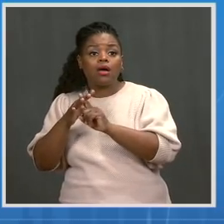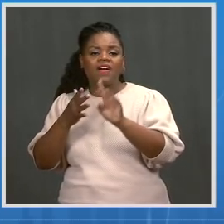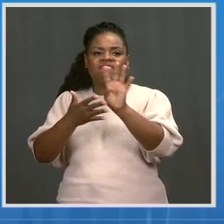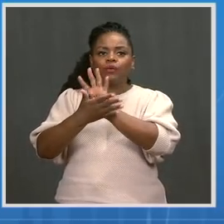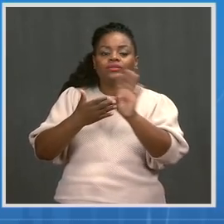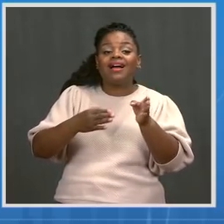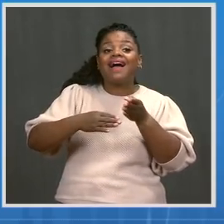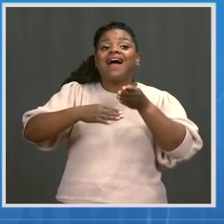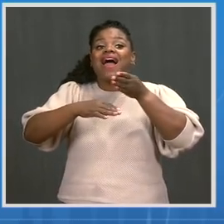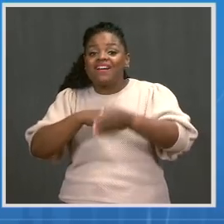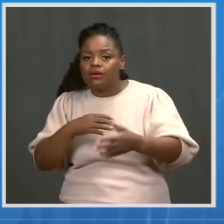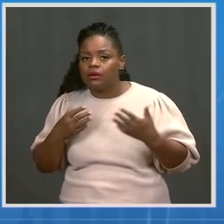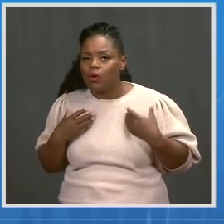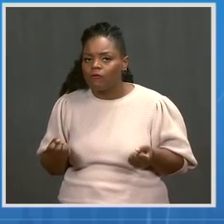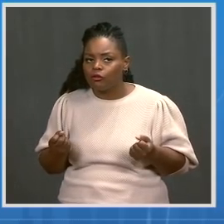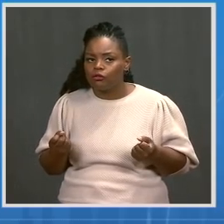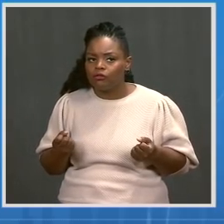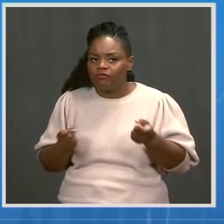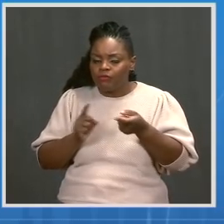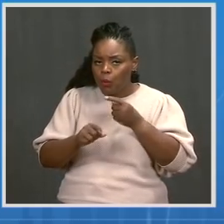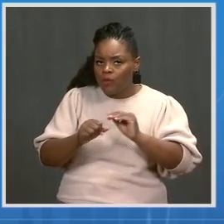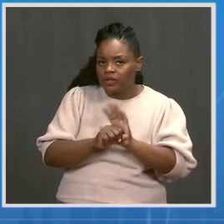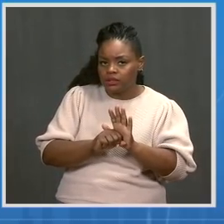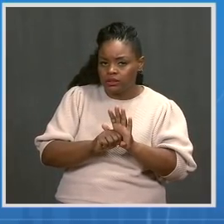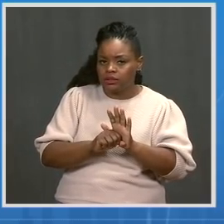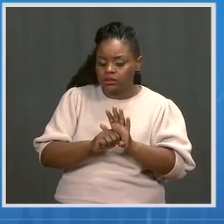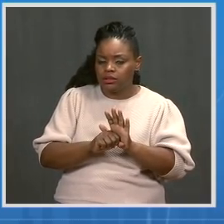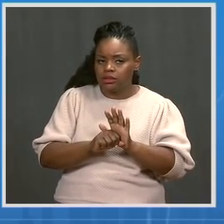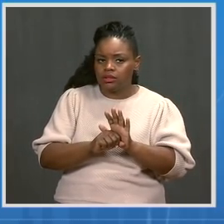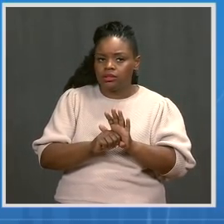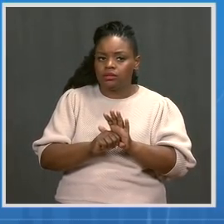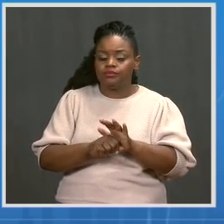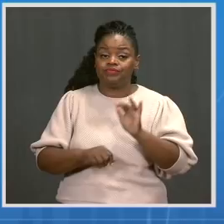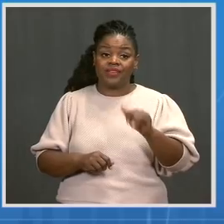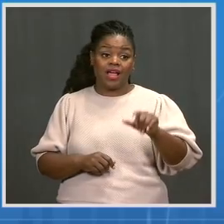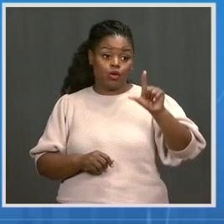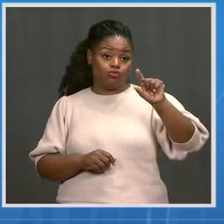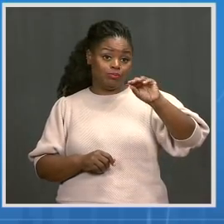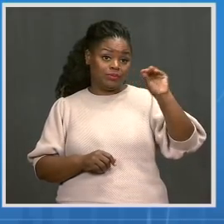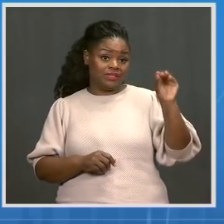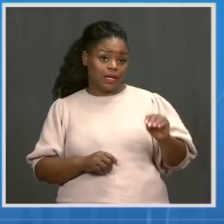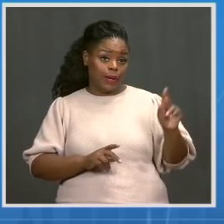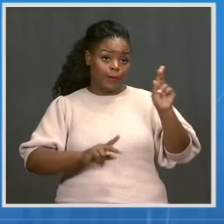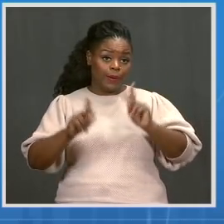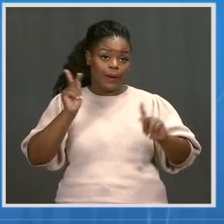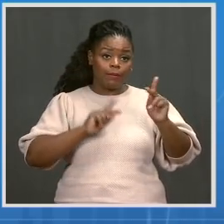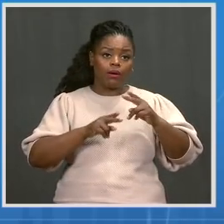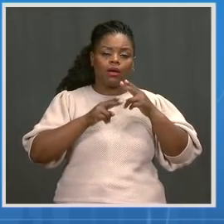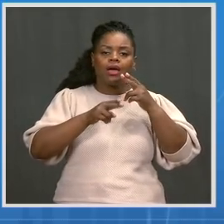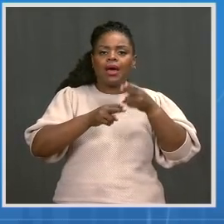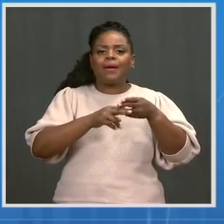Current research suggests that up to 20 percent of people are reporting post-COVID condition symptoms,